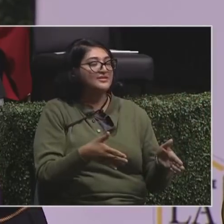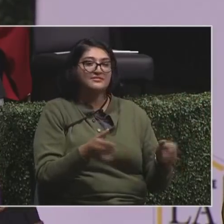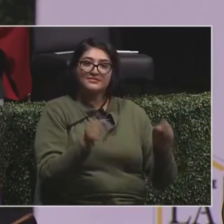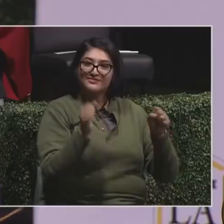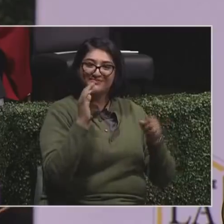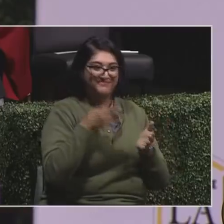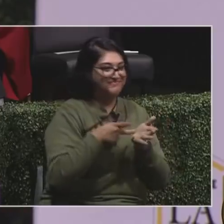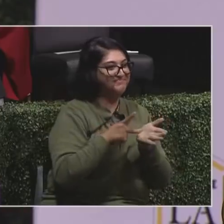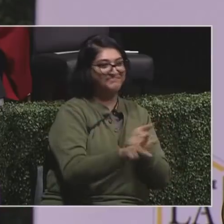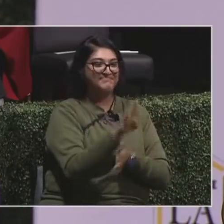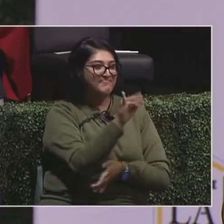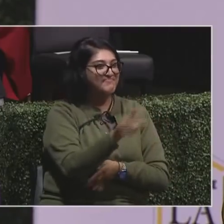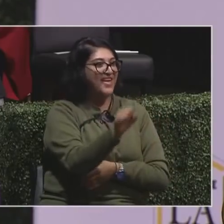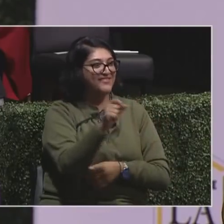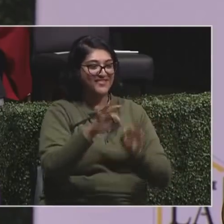FUTURE AWAITS YOU.